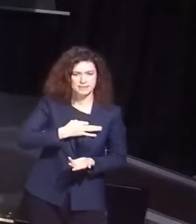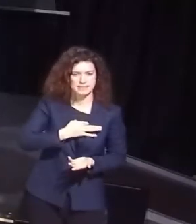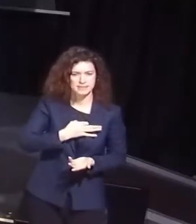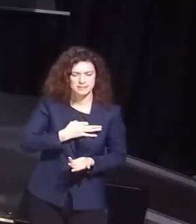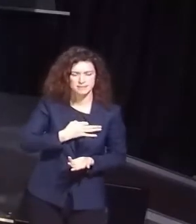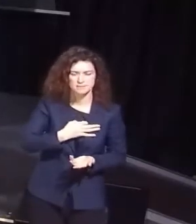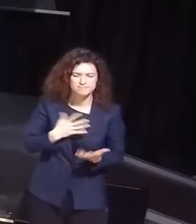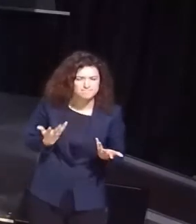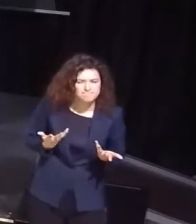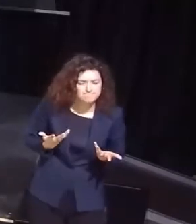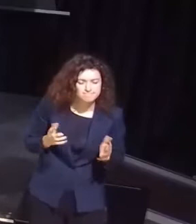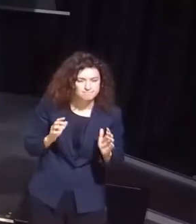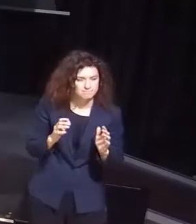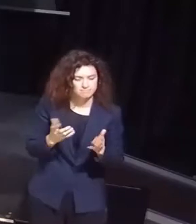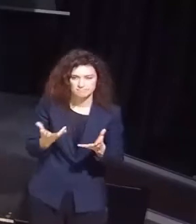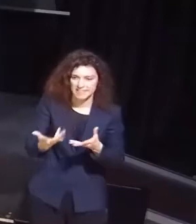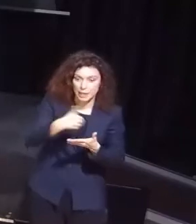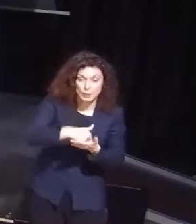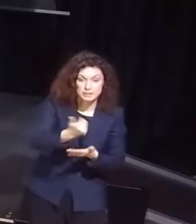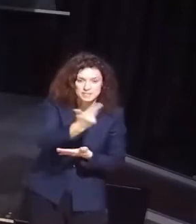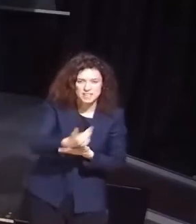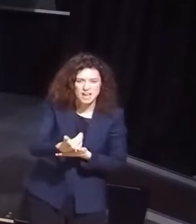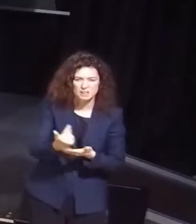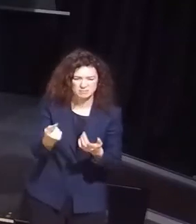"How is inclusive design any different than accessibility?"